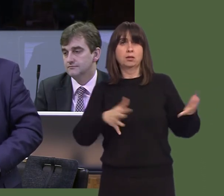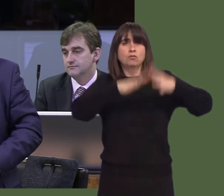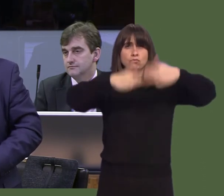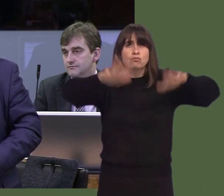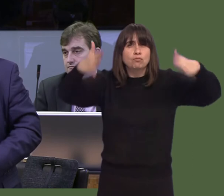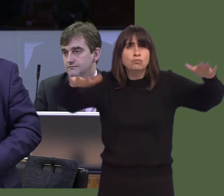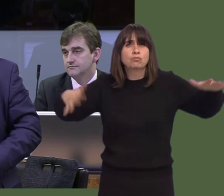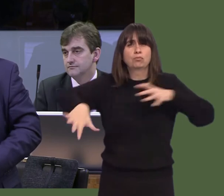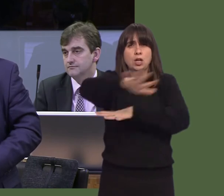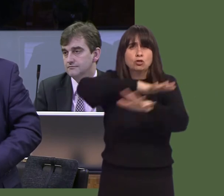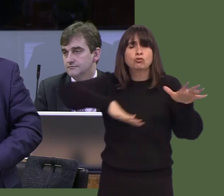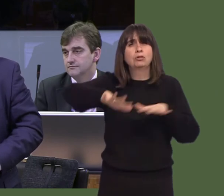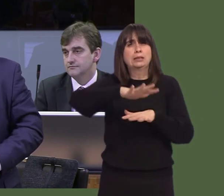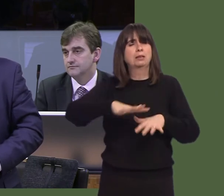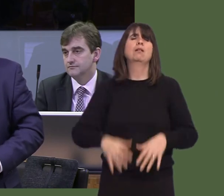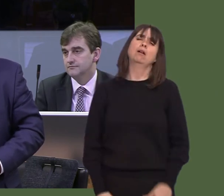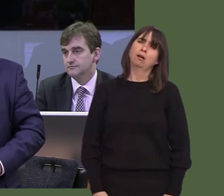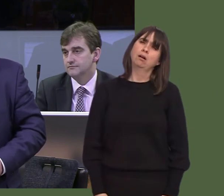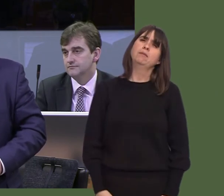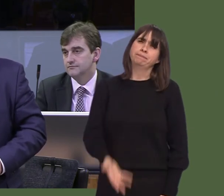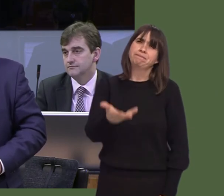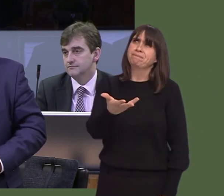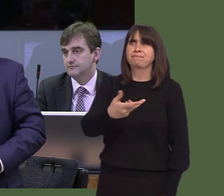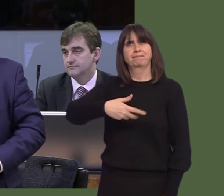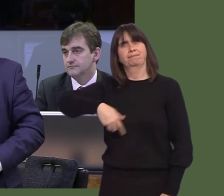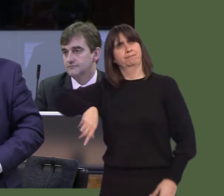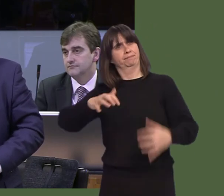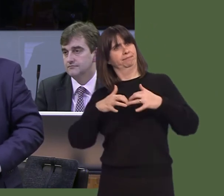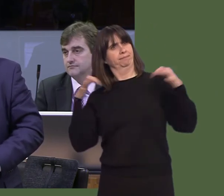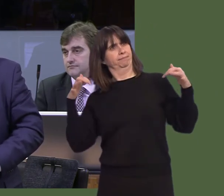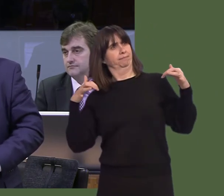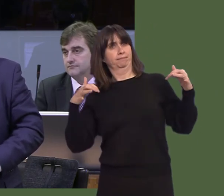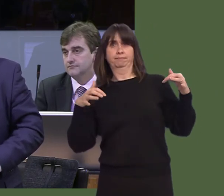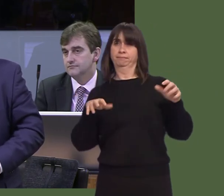If we were developing a Welsh justice system, we would not need a new superprison.